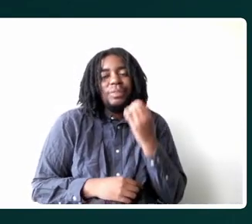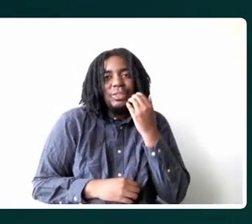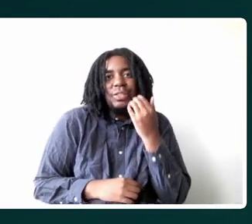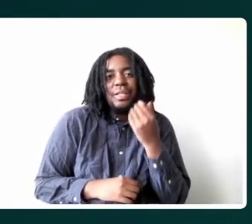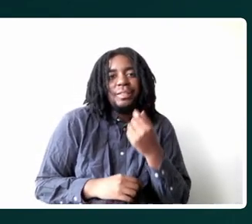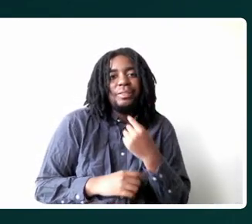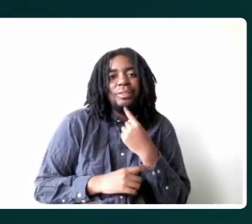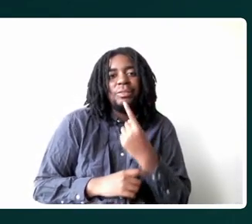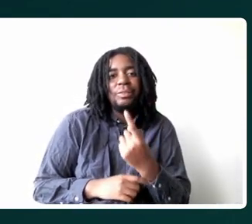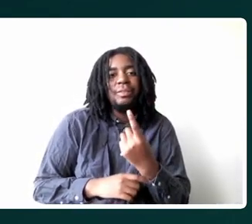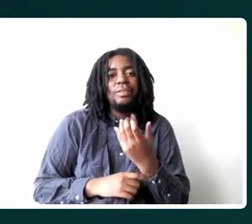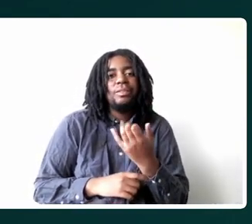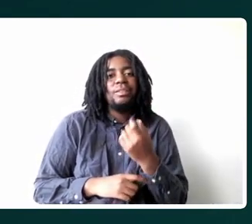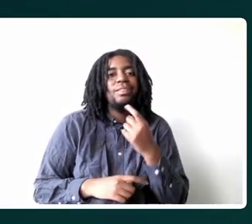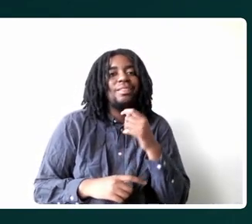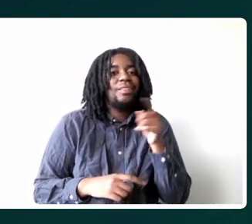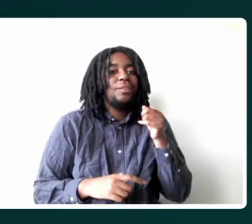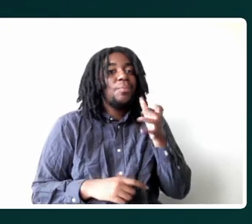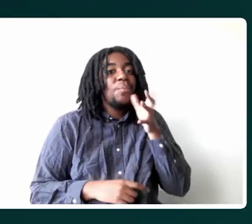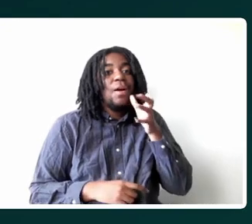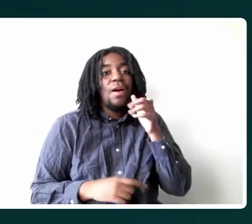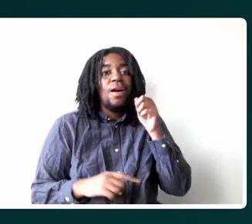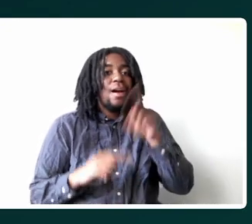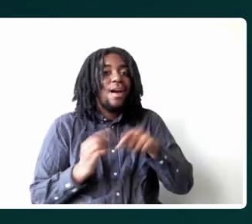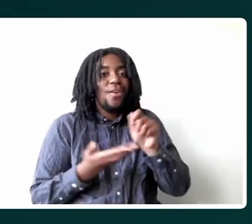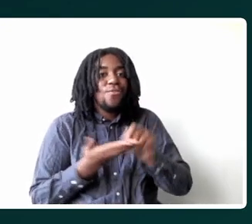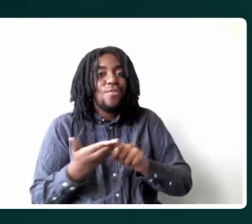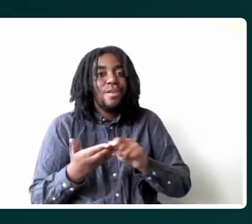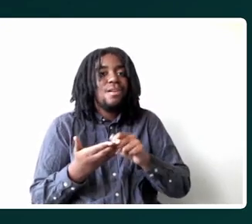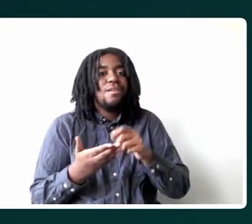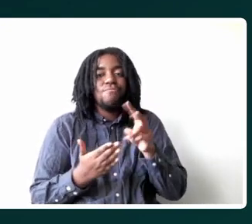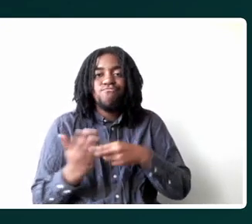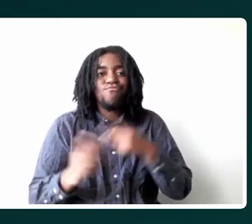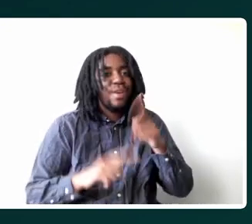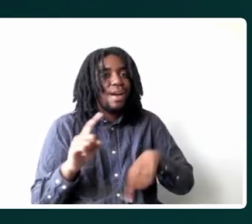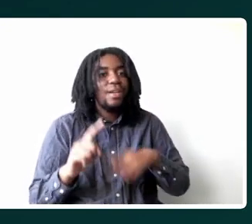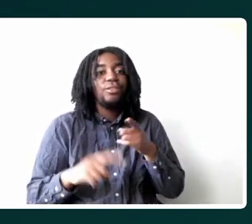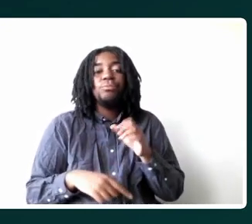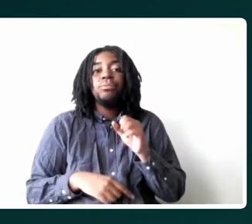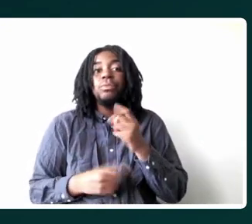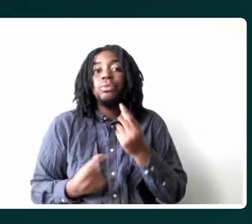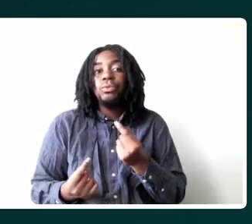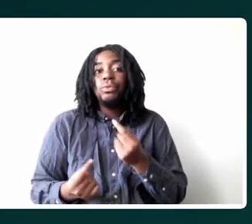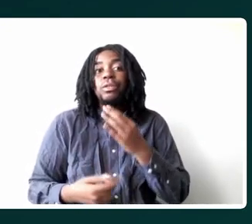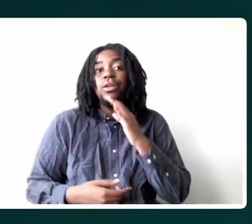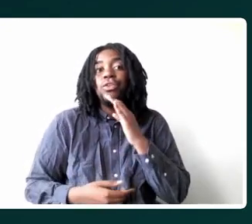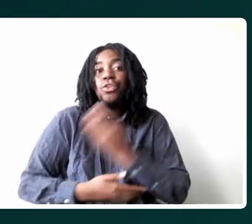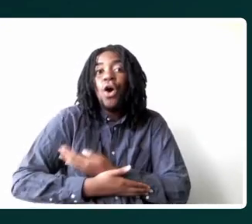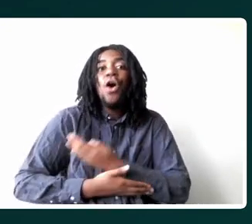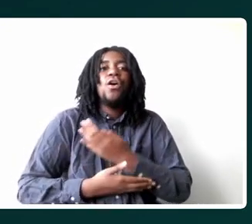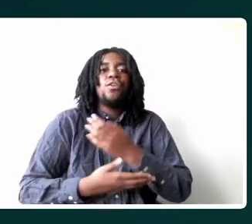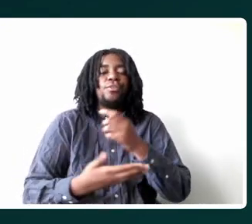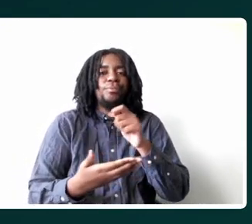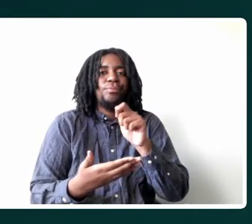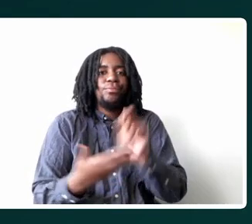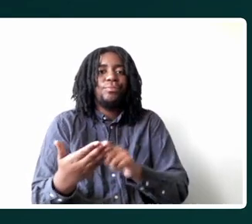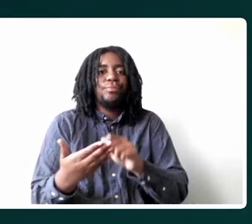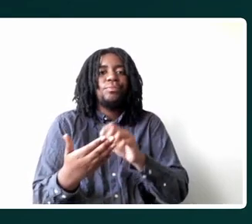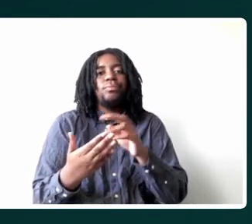So, her daughter helped her write her story while Felicidad made illustrations in her book. It was